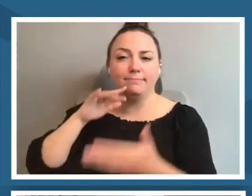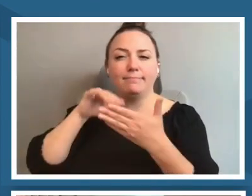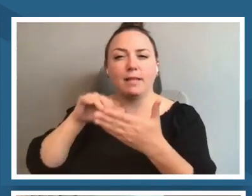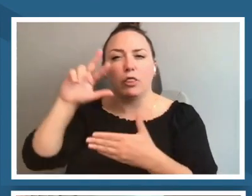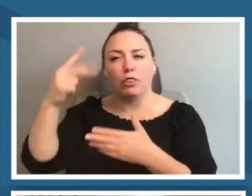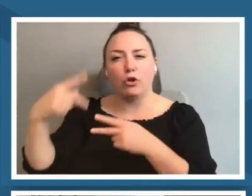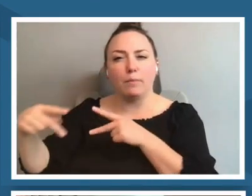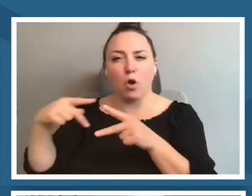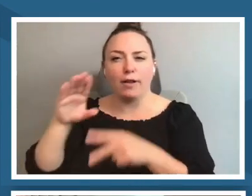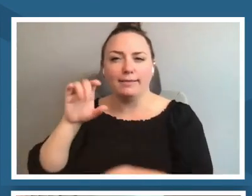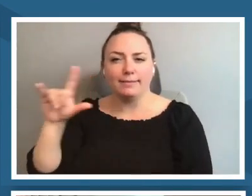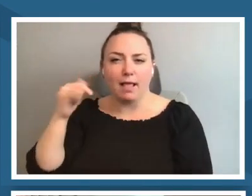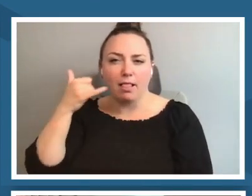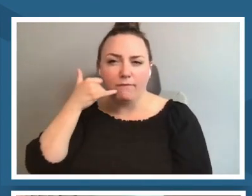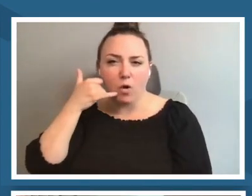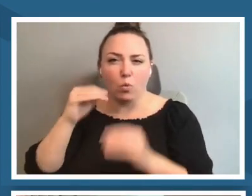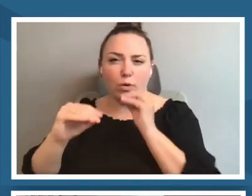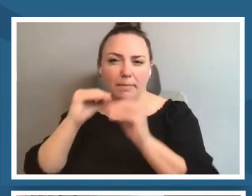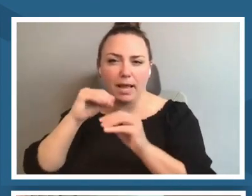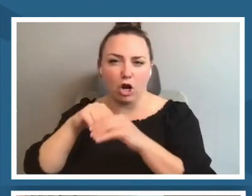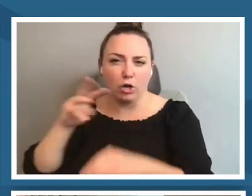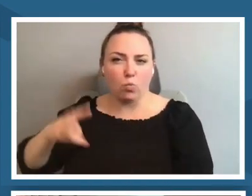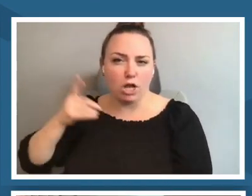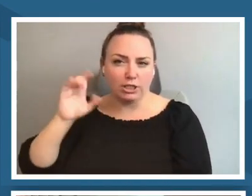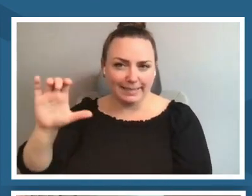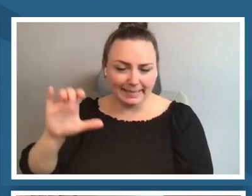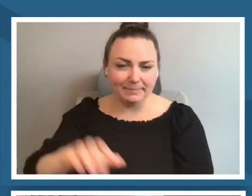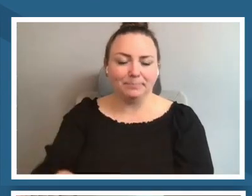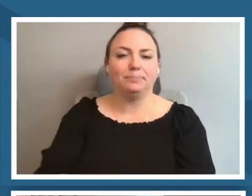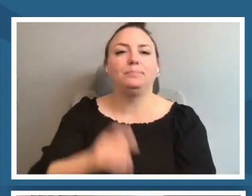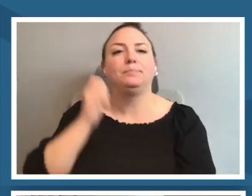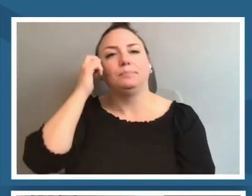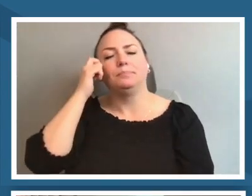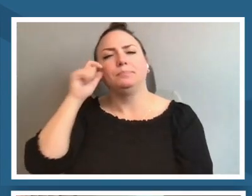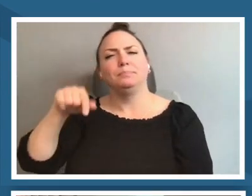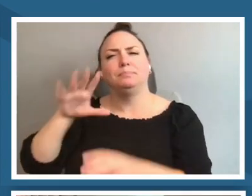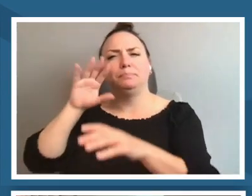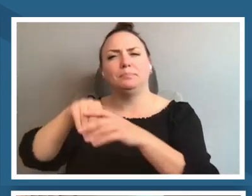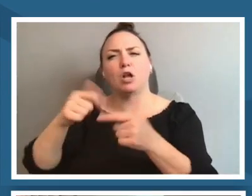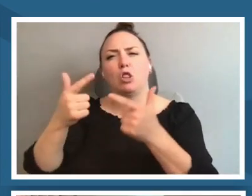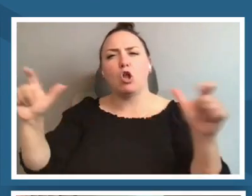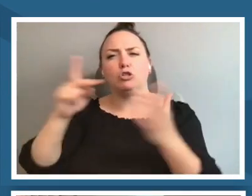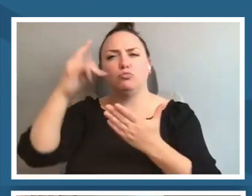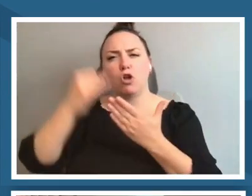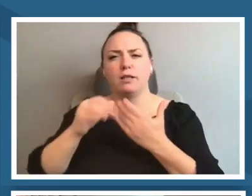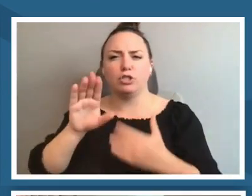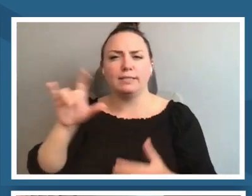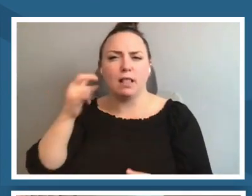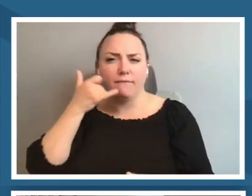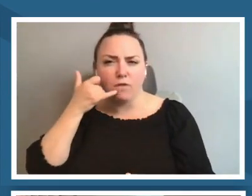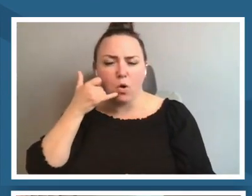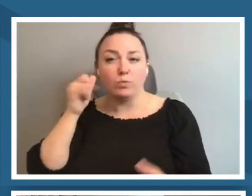washington dc and we did that as part of a larger project on cell phones that's leading up